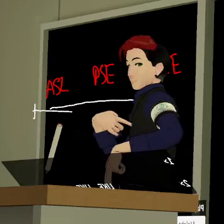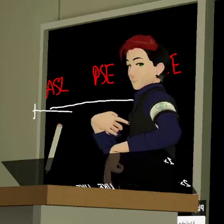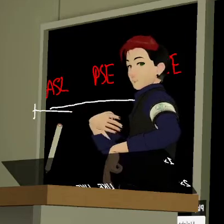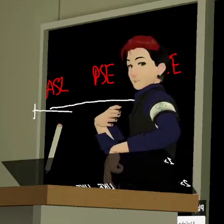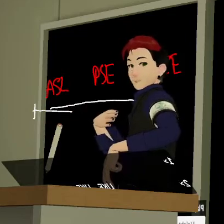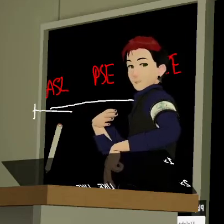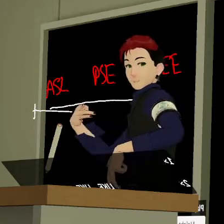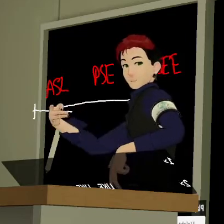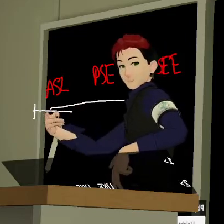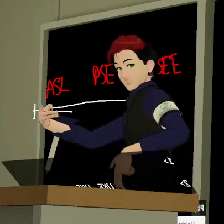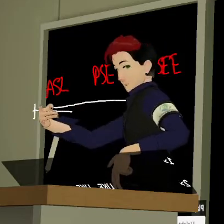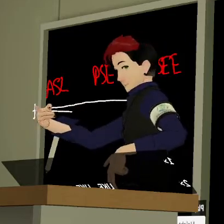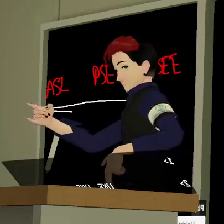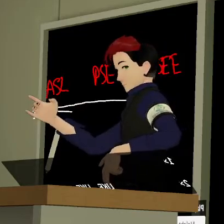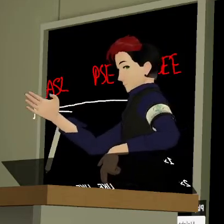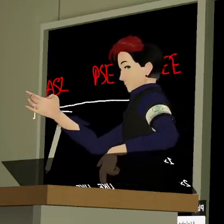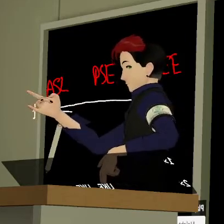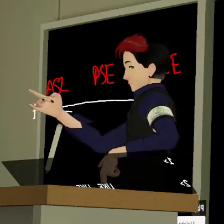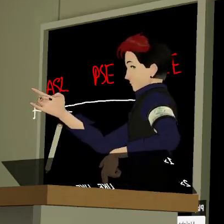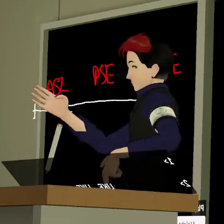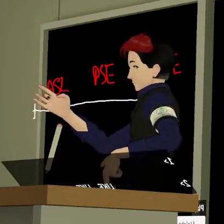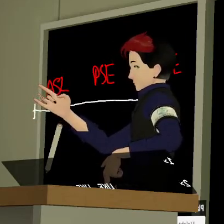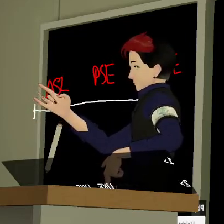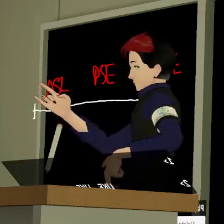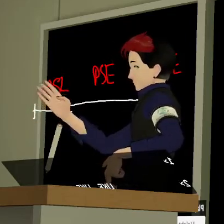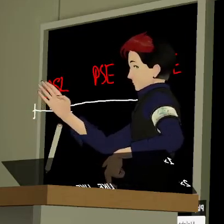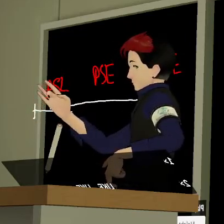grabbing your heart and pulling it in